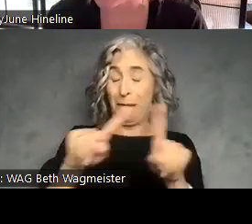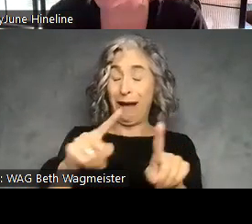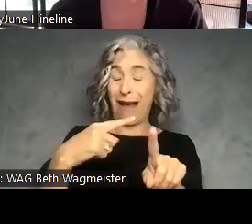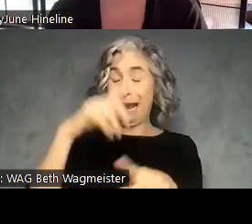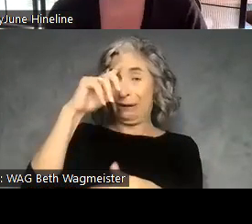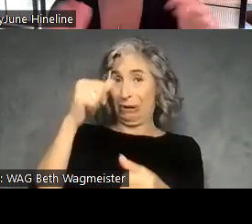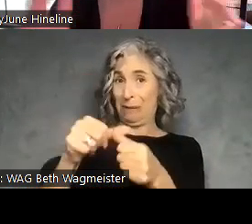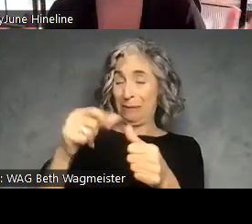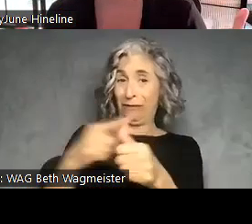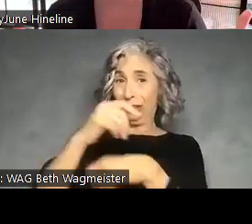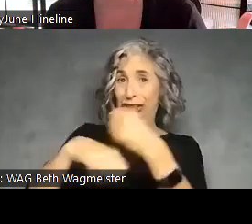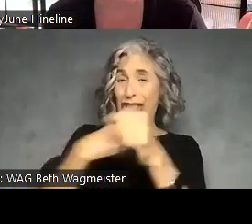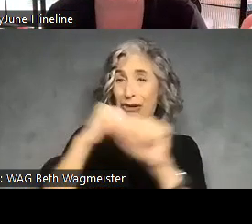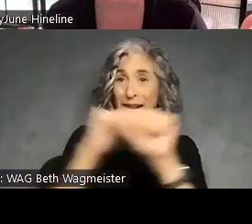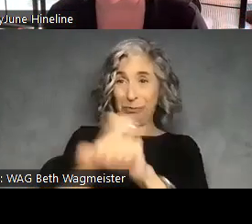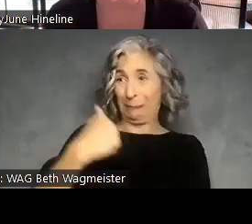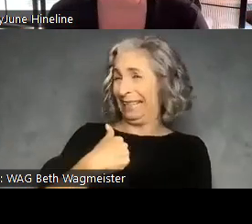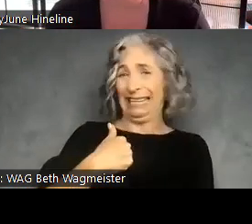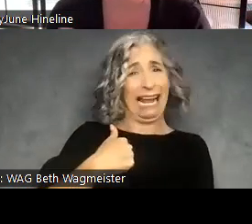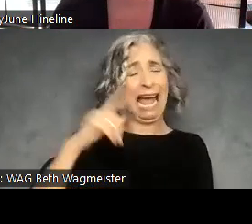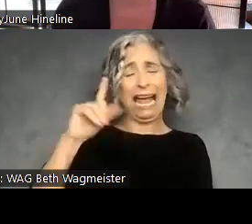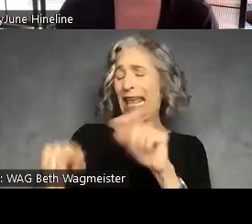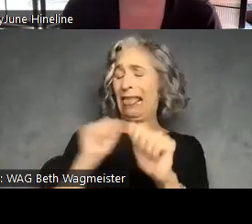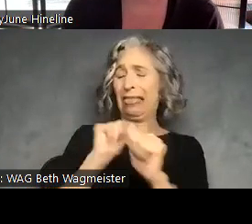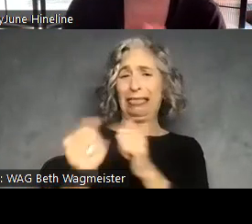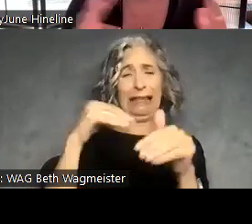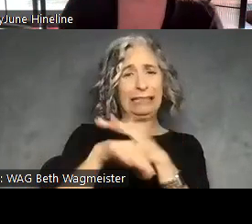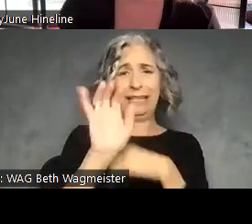there are some scribbles. And how are you going to know if you have low vision what that means?